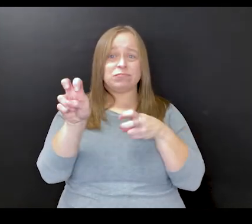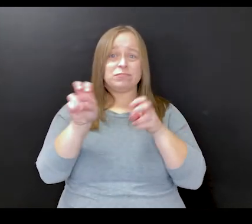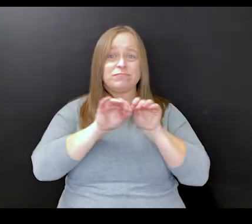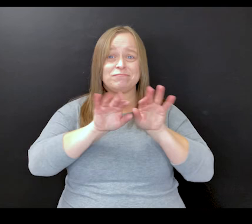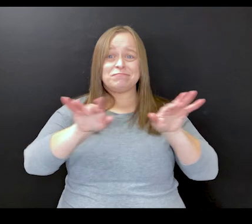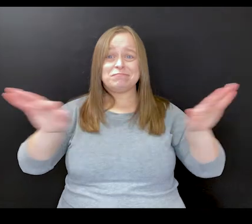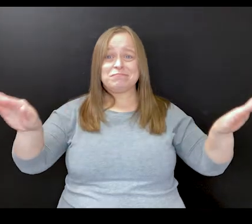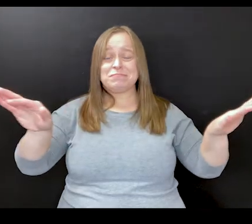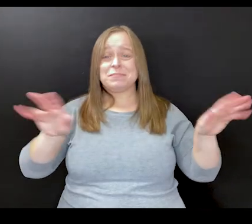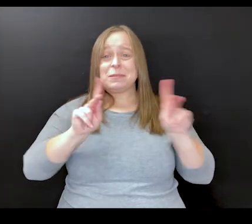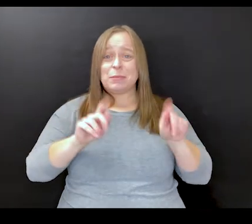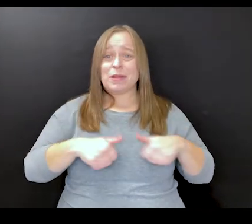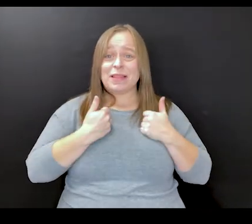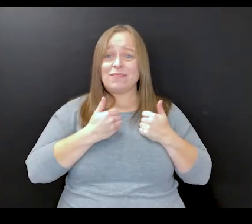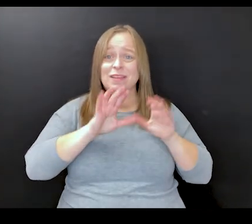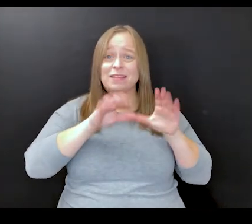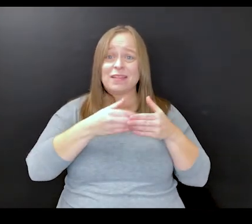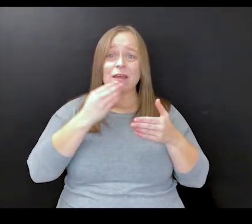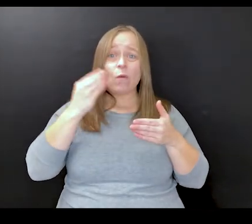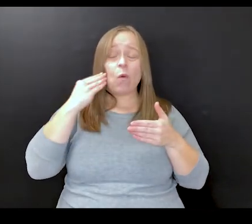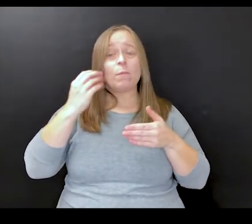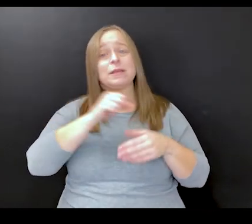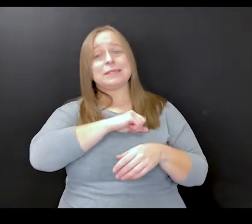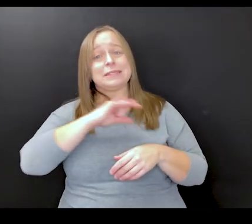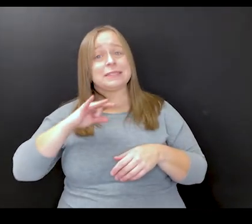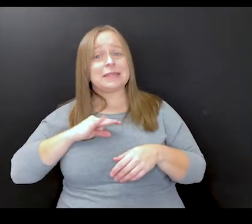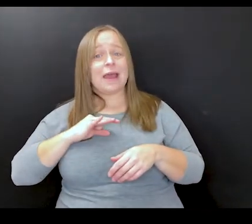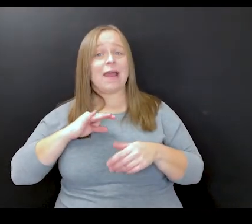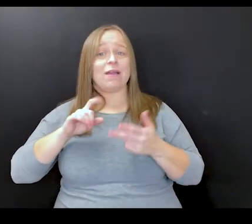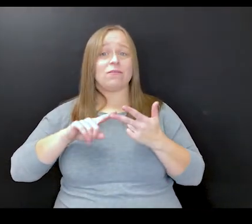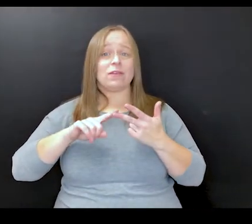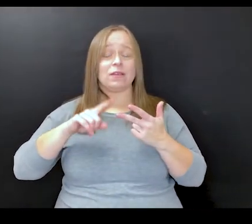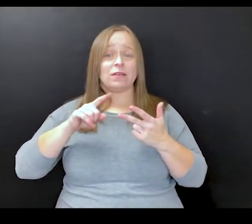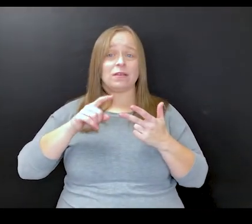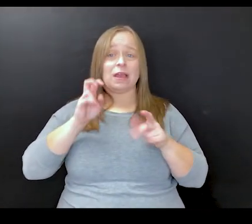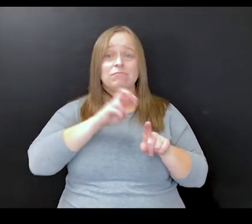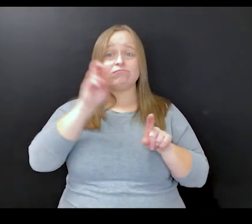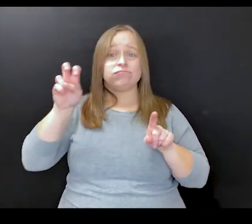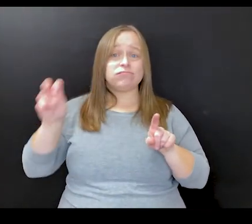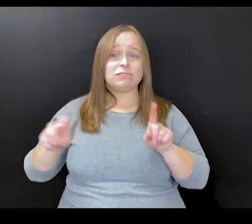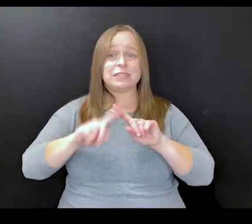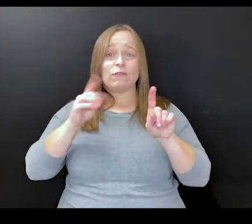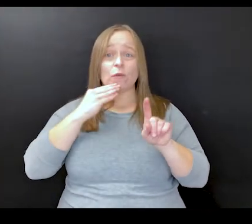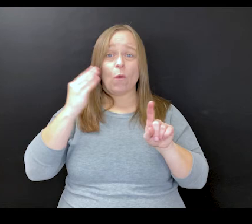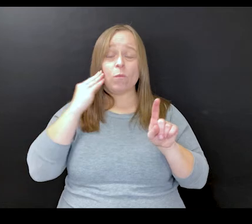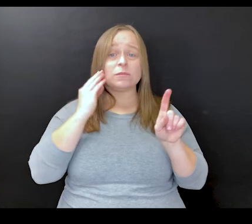among people living in the home, as well as staff and as well as staff going from one home to another.